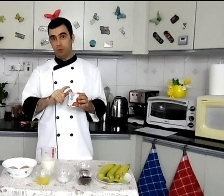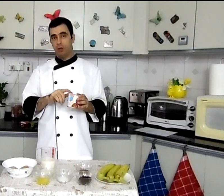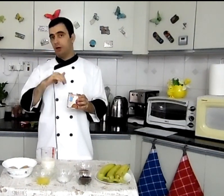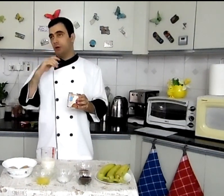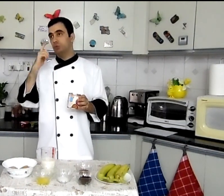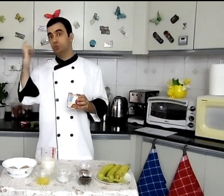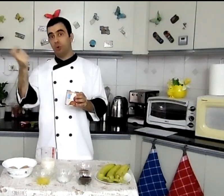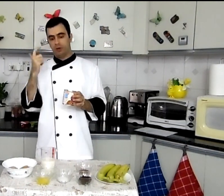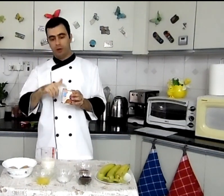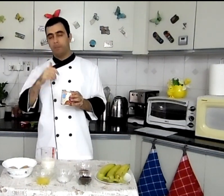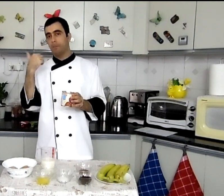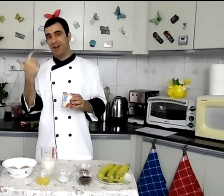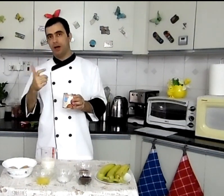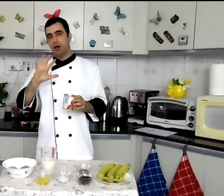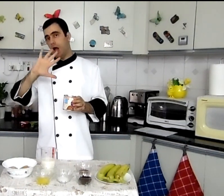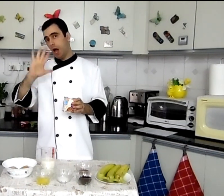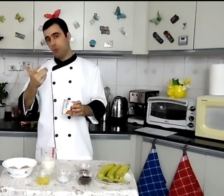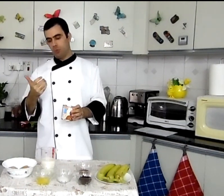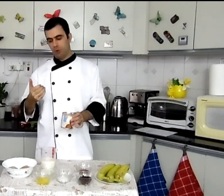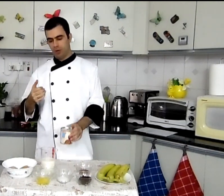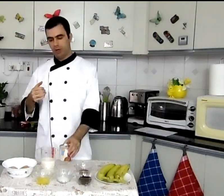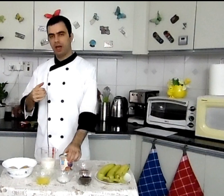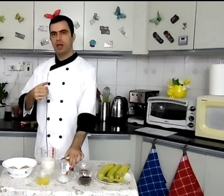If you can not find it in the market اذا كان غير متوفر في السوق